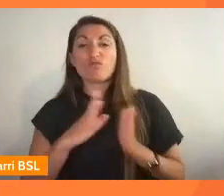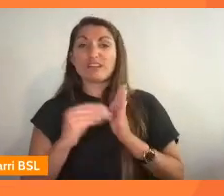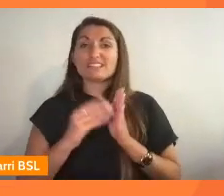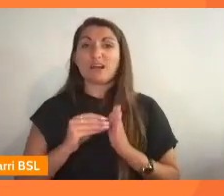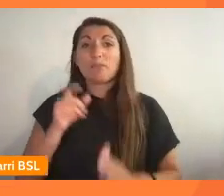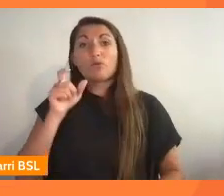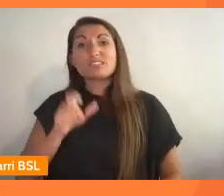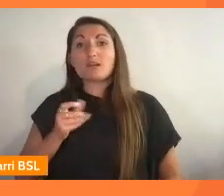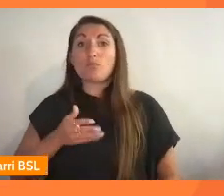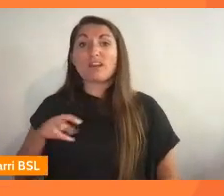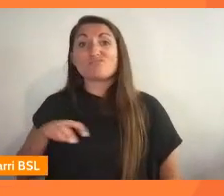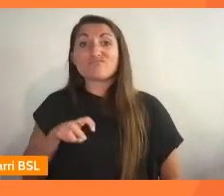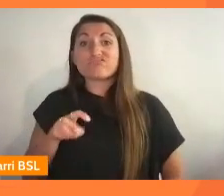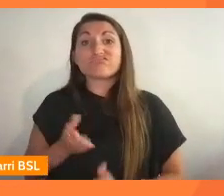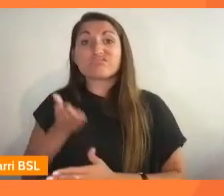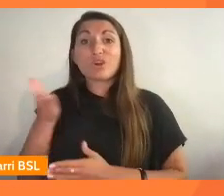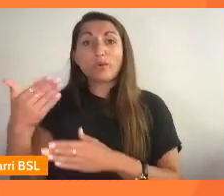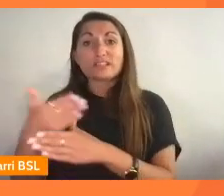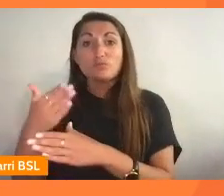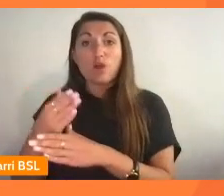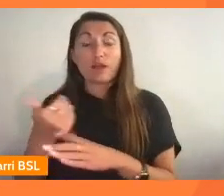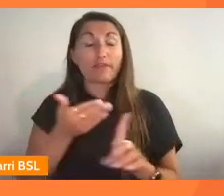finding themselves in an environment they didn't expect to be in.